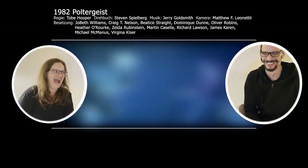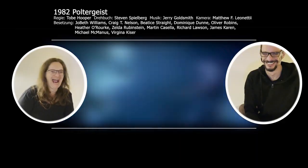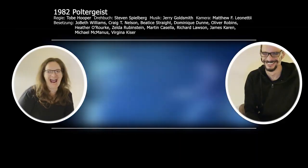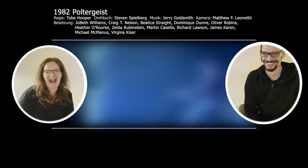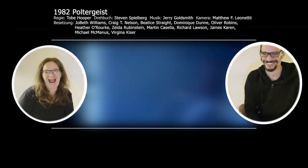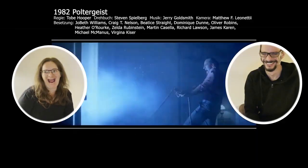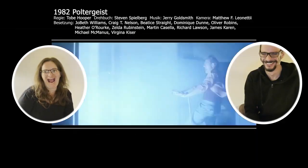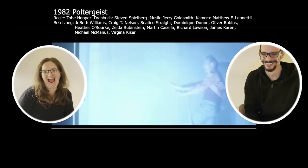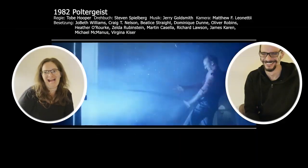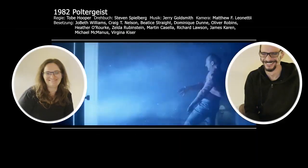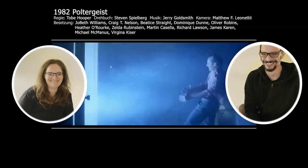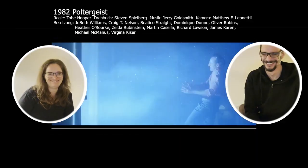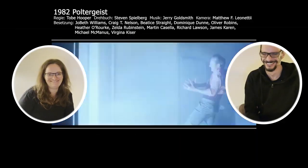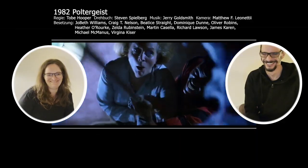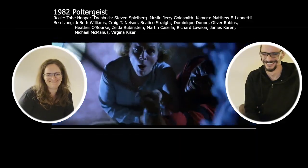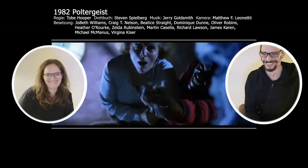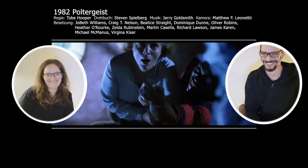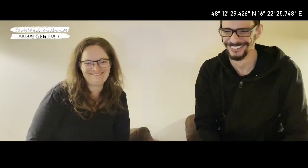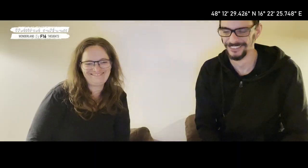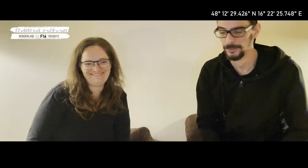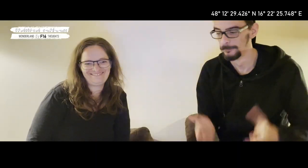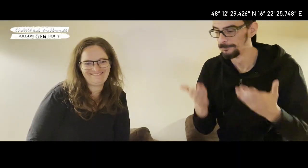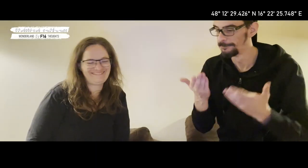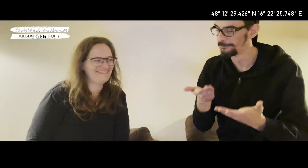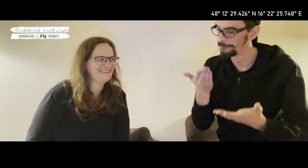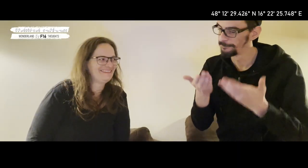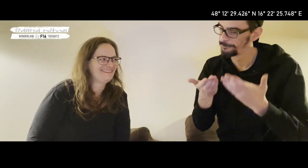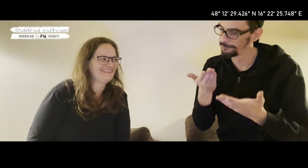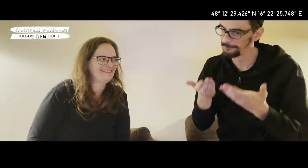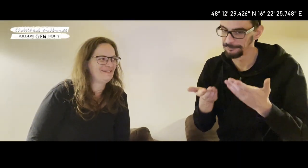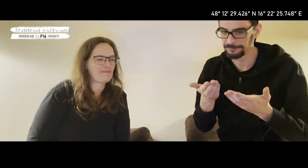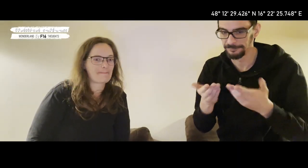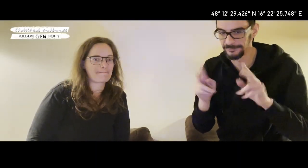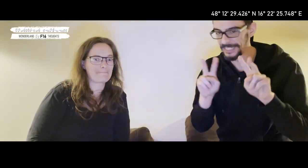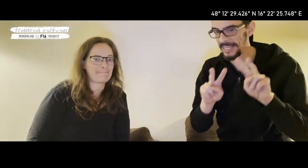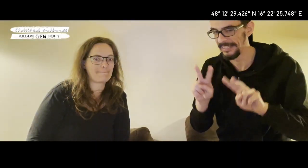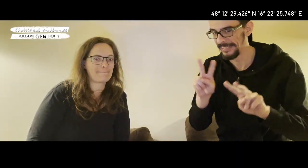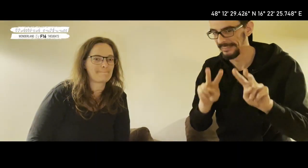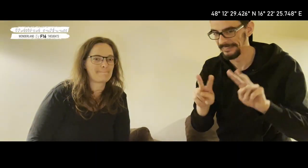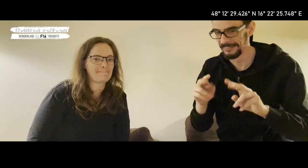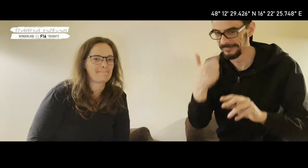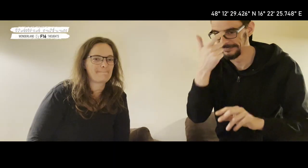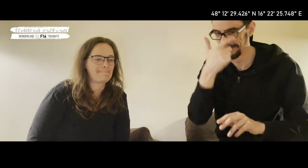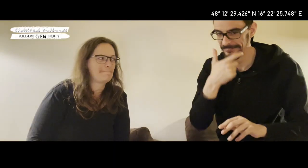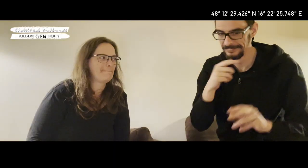The devotional A is visible here. As you shout into the forest, so it comes back.